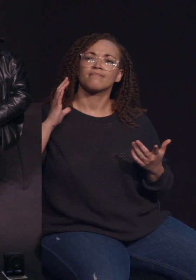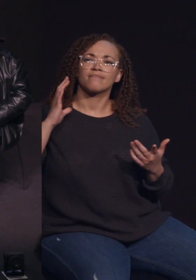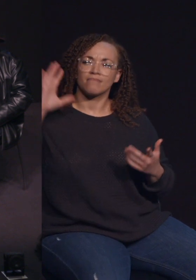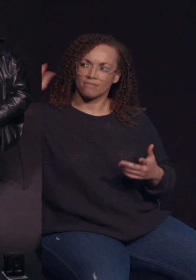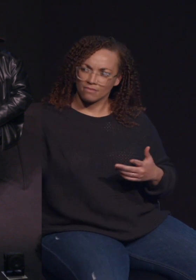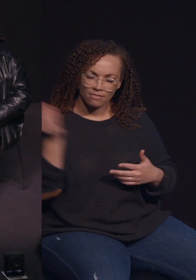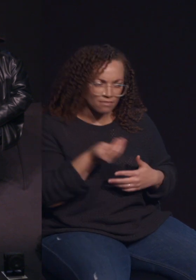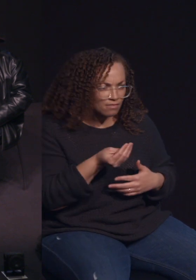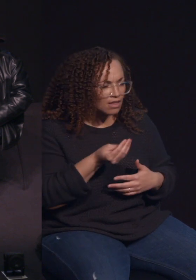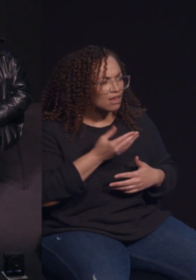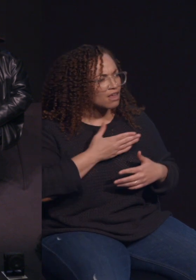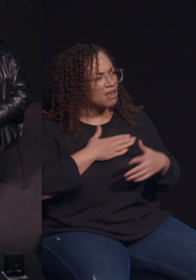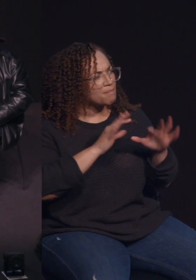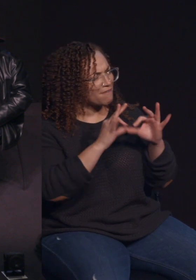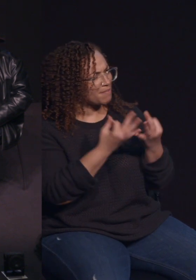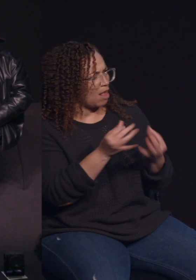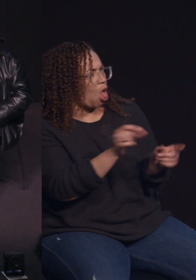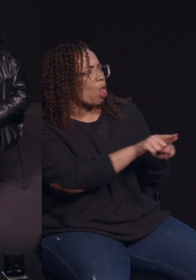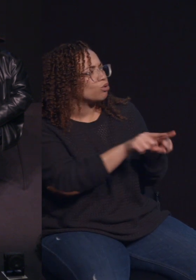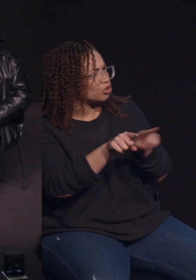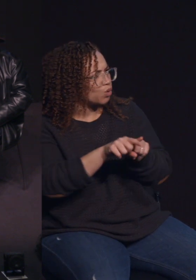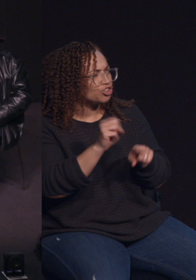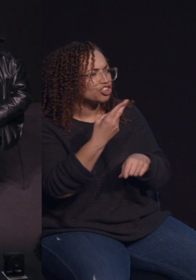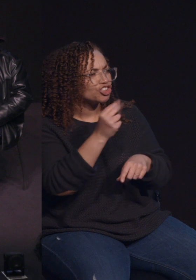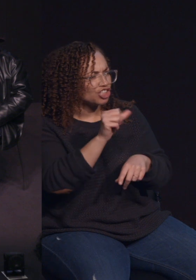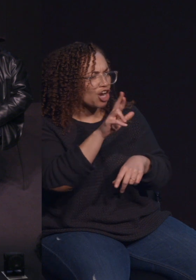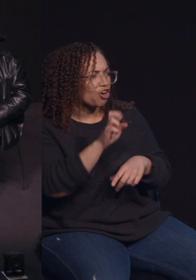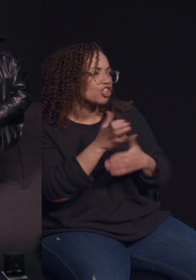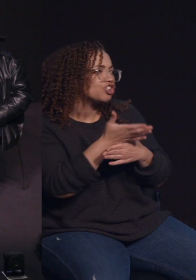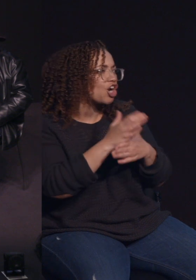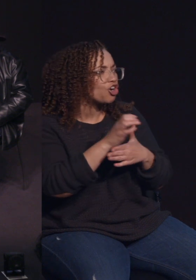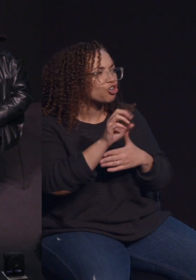I don't like that word, sharecropping, 'cause there was no sharing.